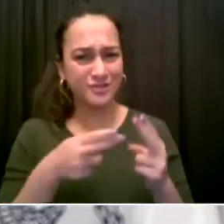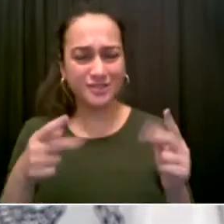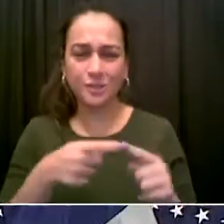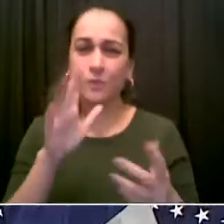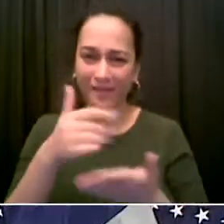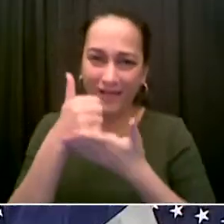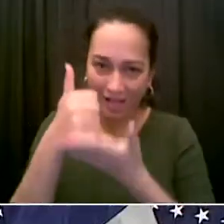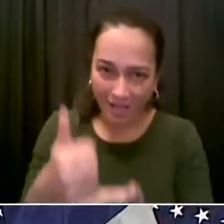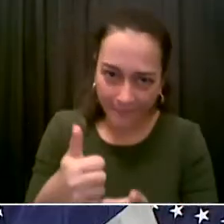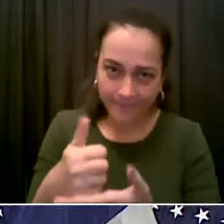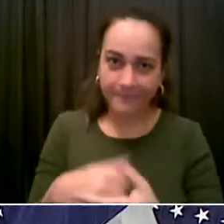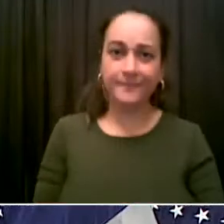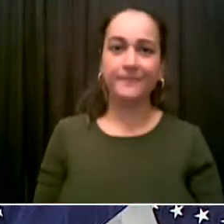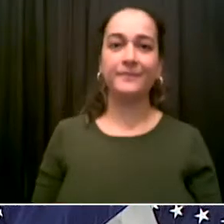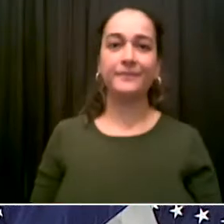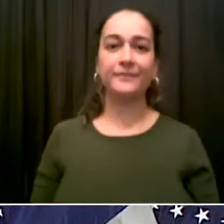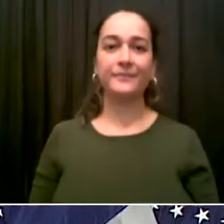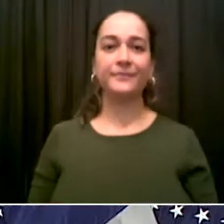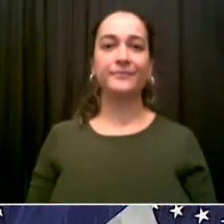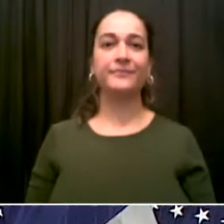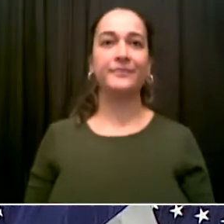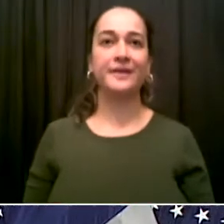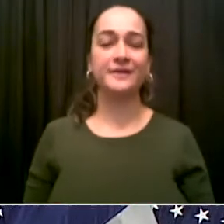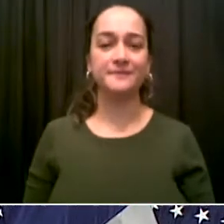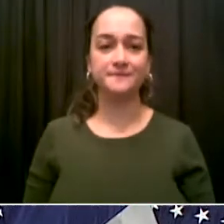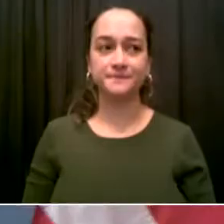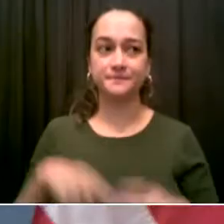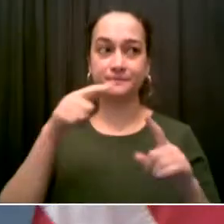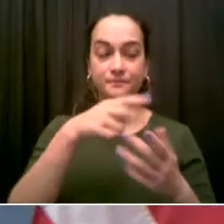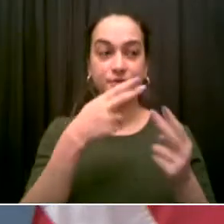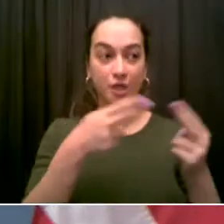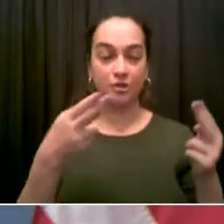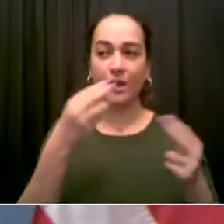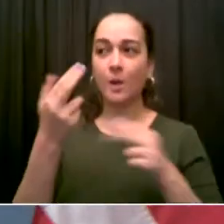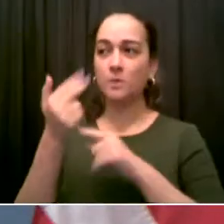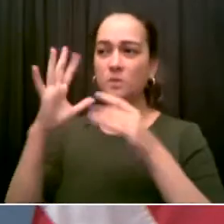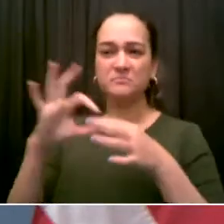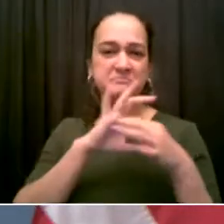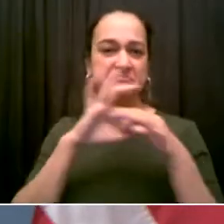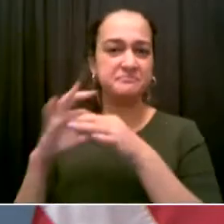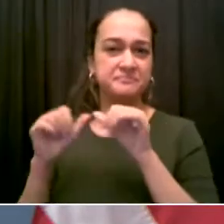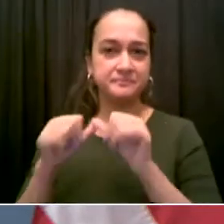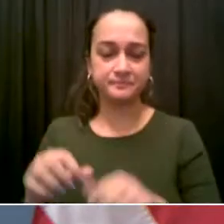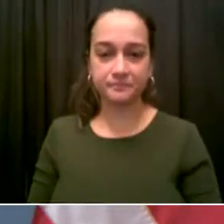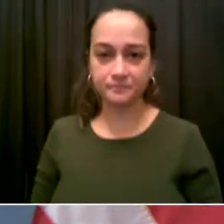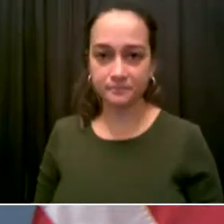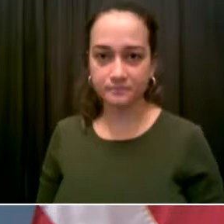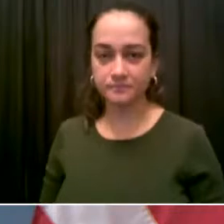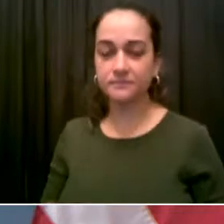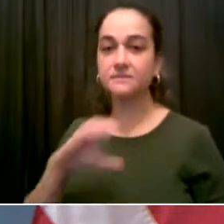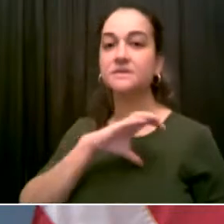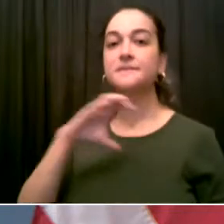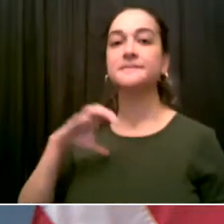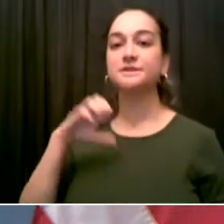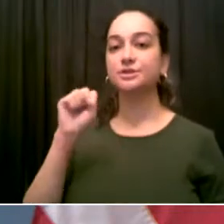THOSE SERVICES. A REAL EFFORT